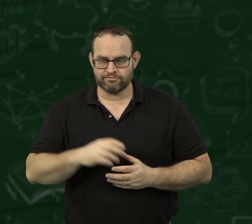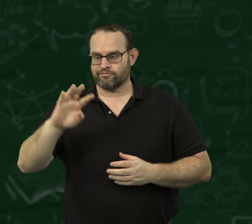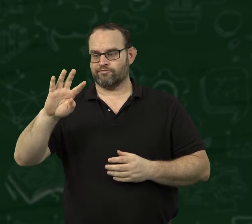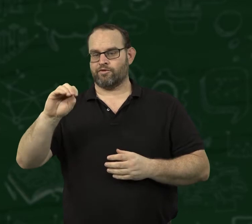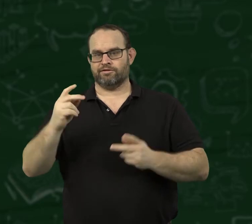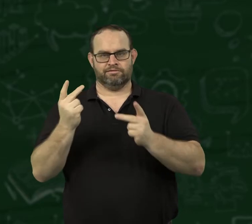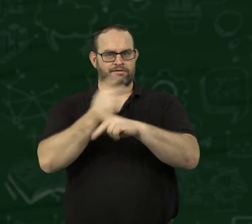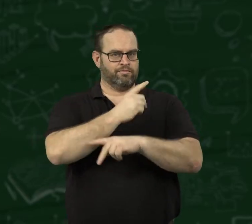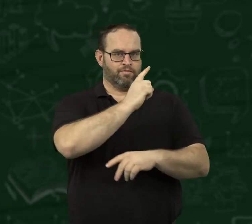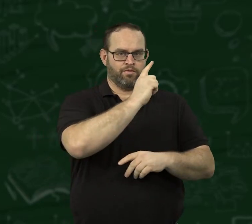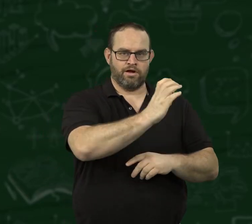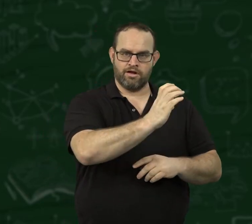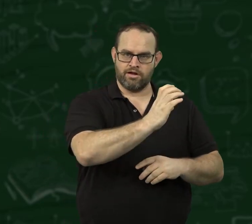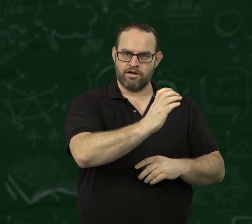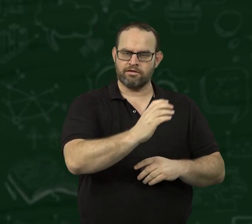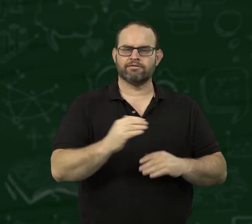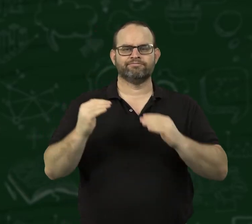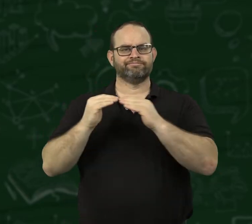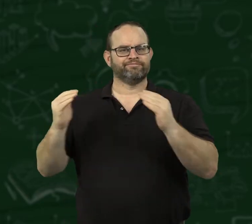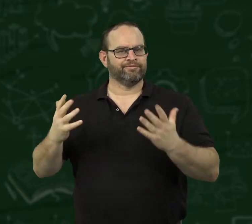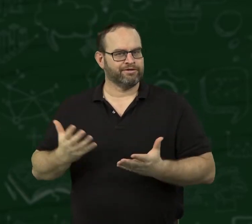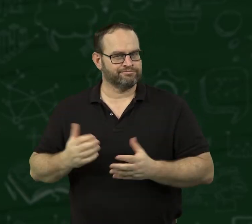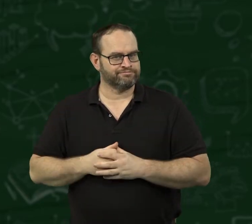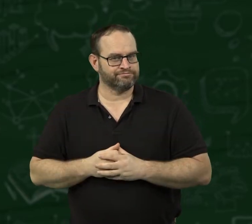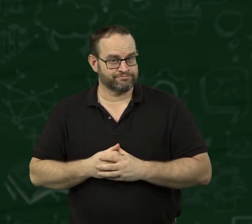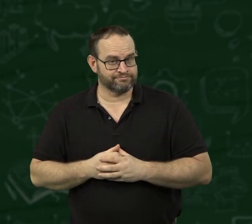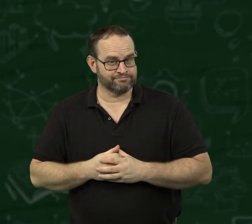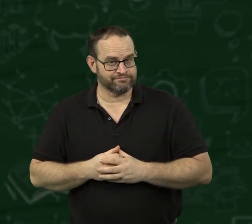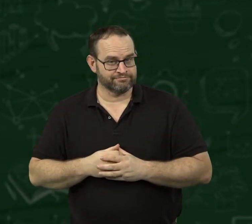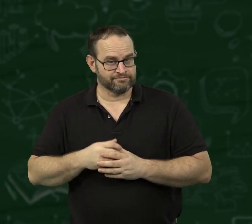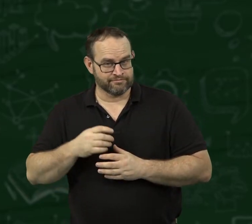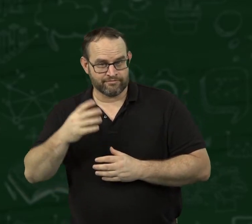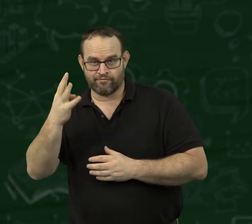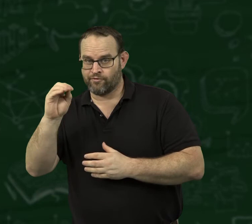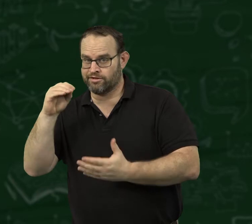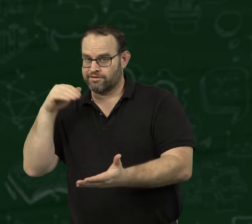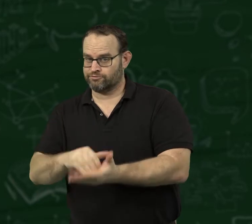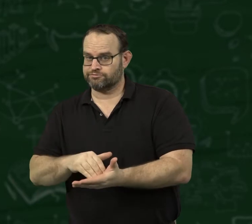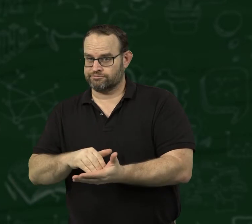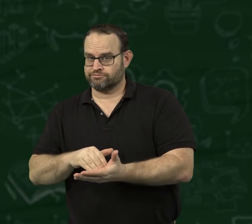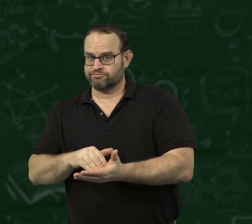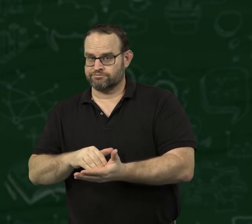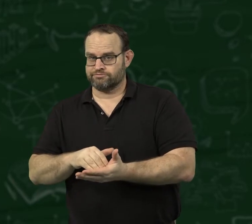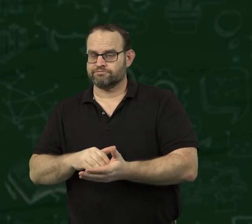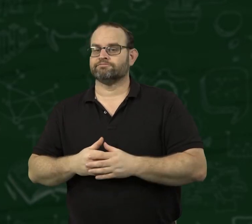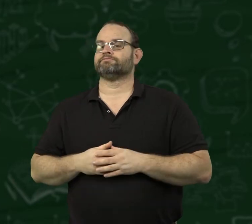40 multiplied by 100 equals 4,000.